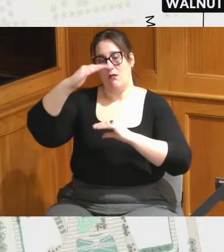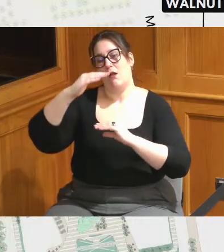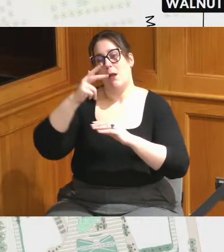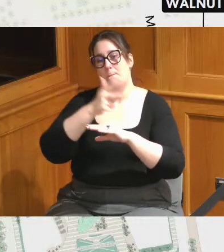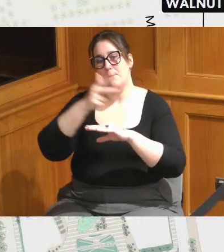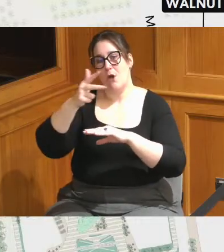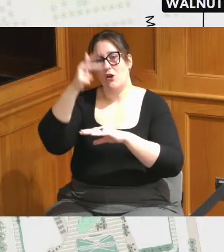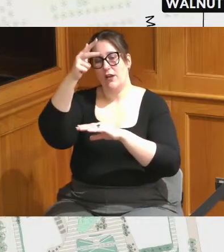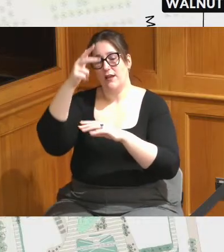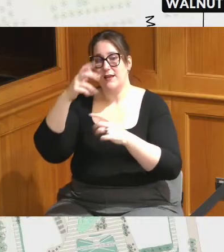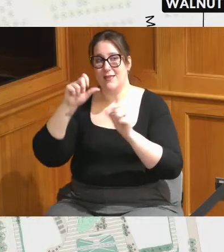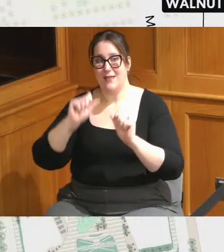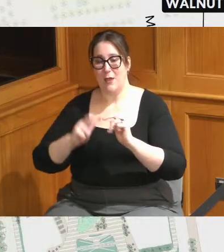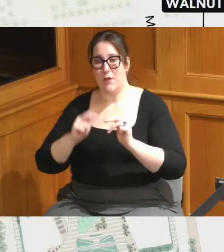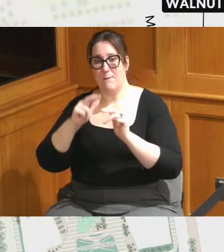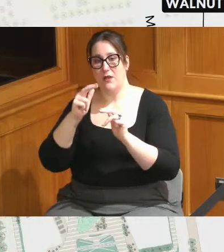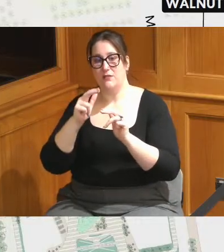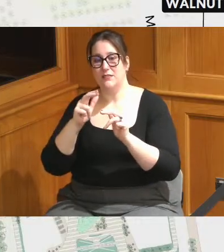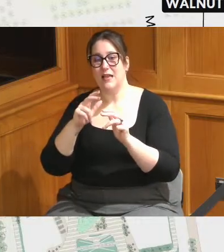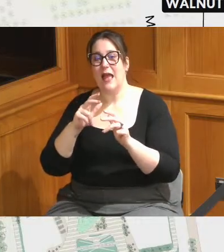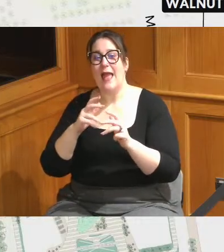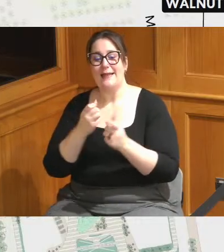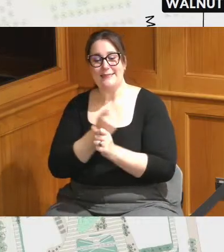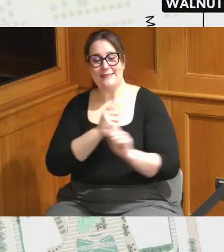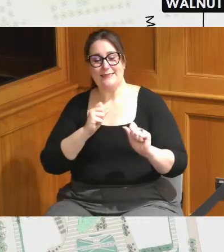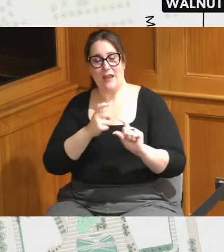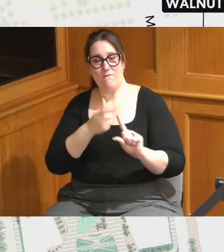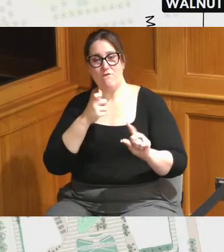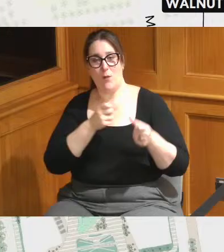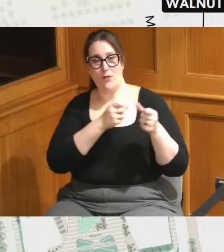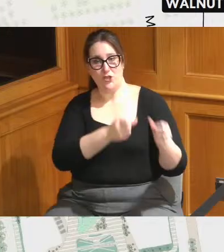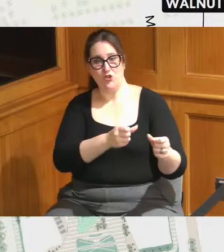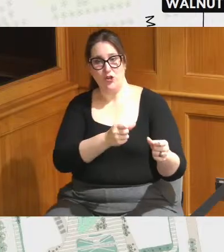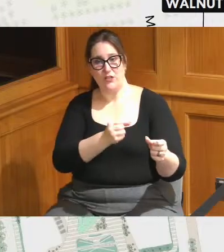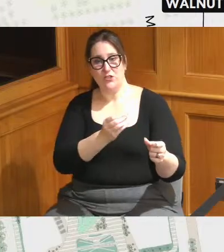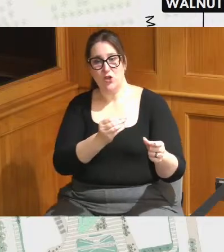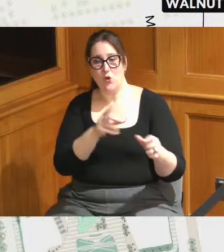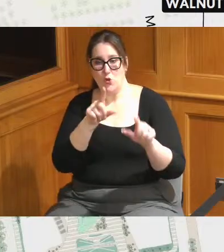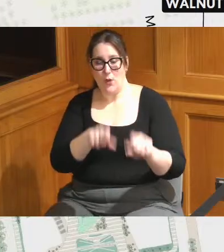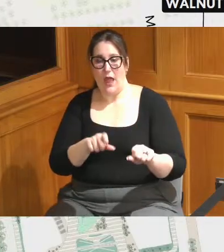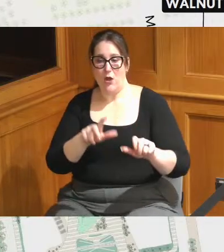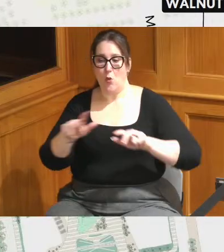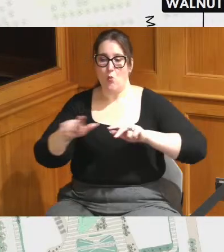the development, but concealed from the street so as to promote an urban walkable place. you